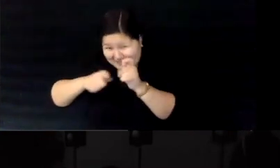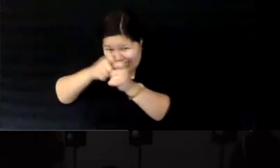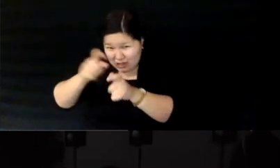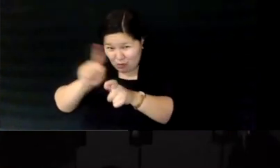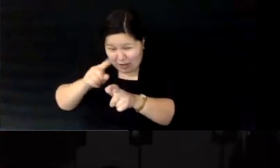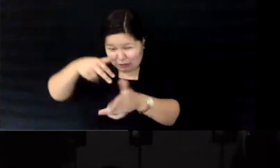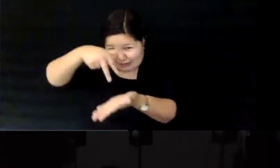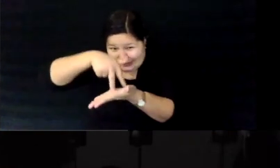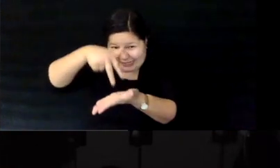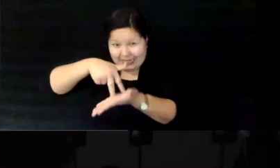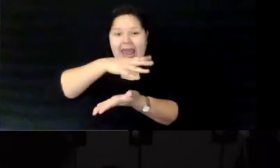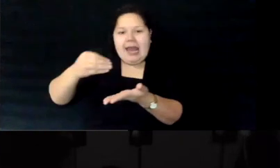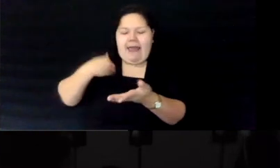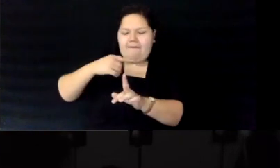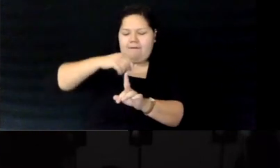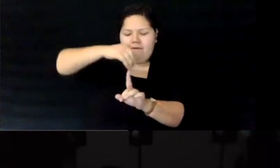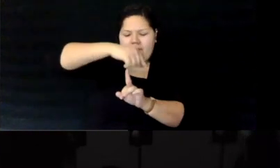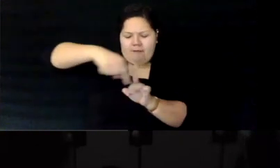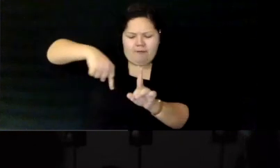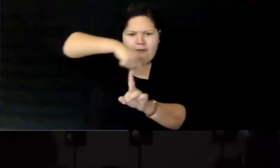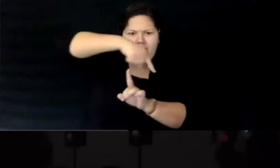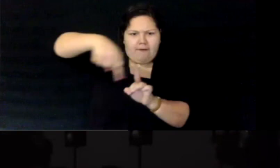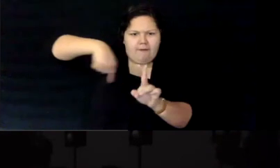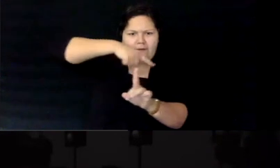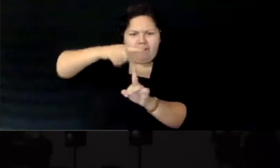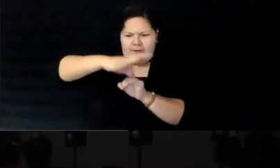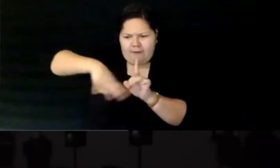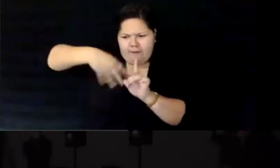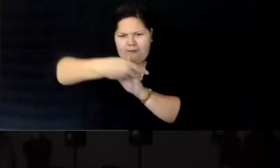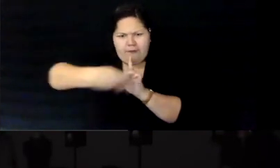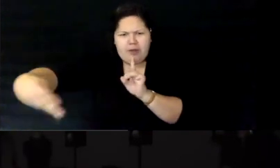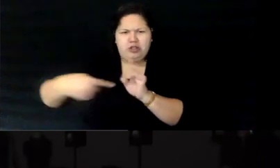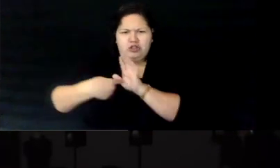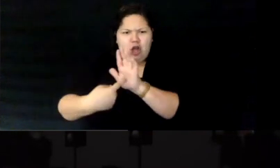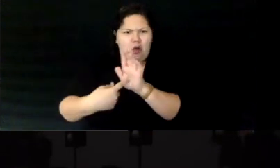circle around you and lines appearing showing your relationship with one another in the space.